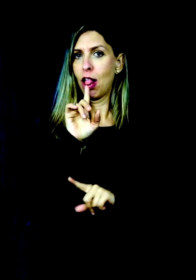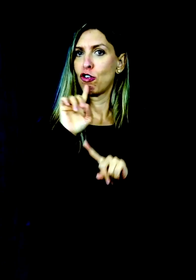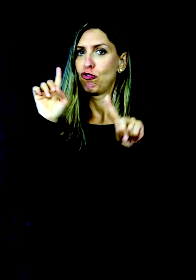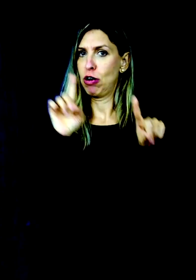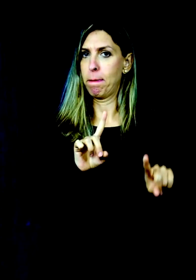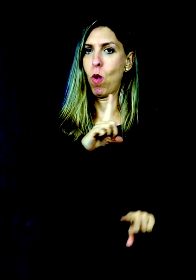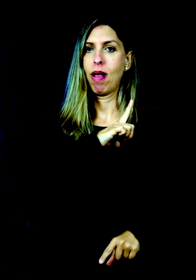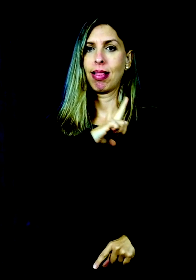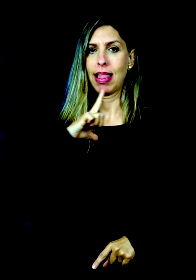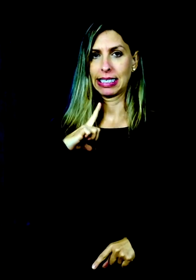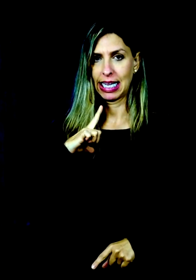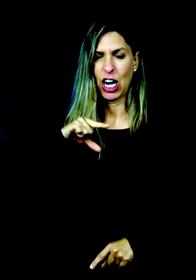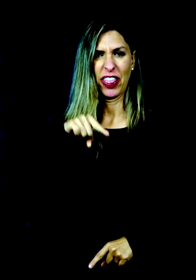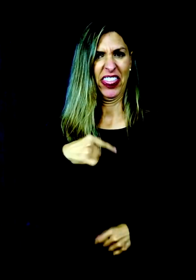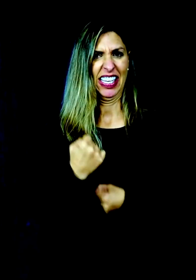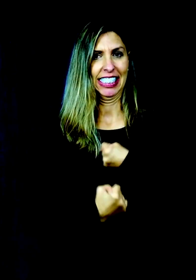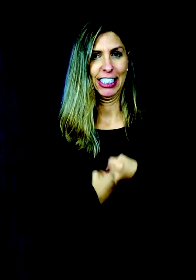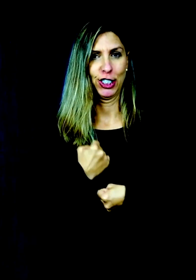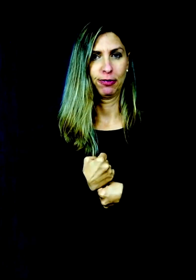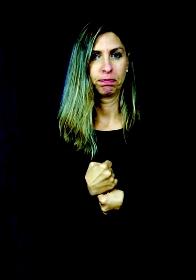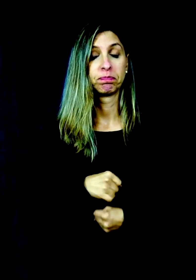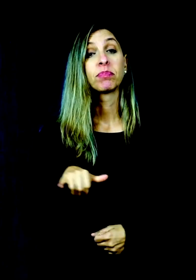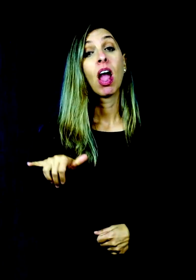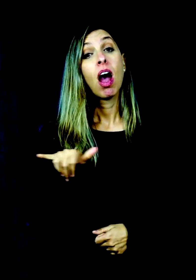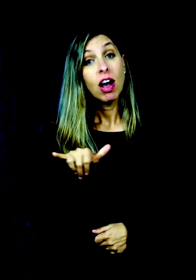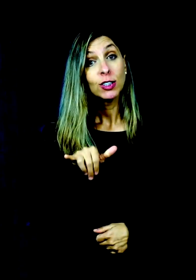to the Legislature this year and published